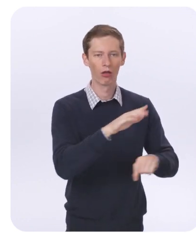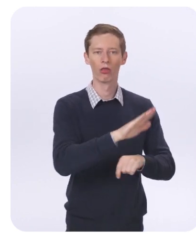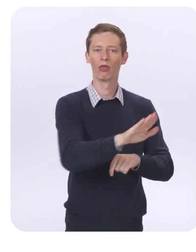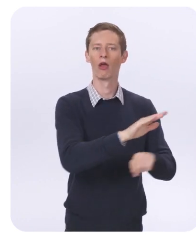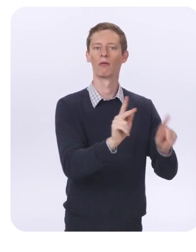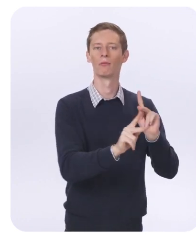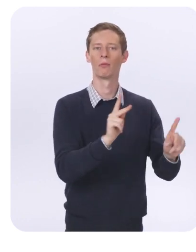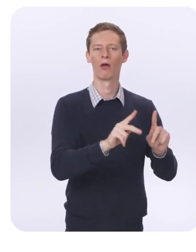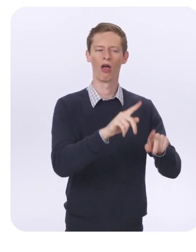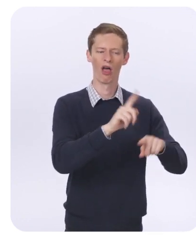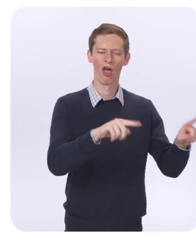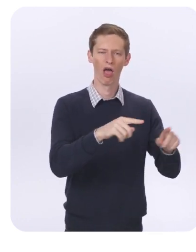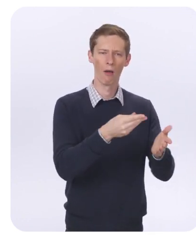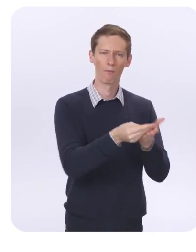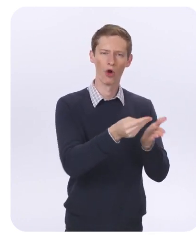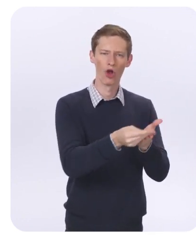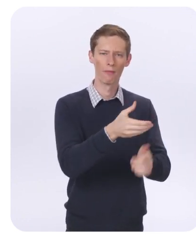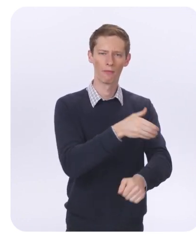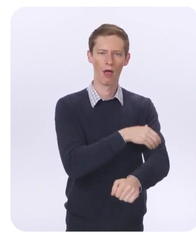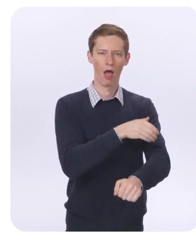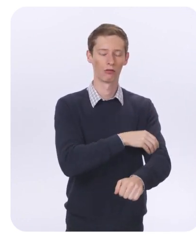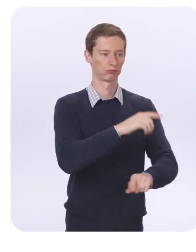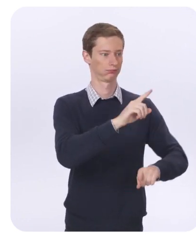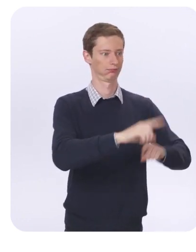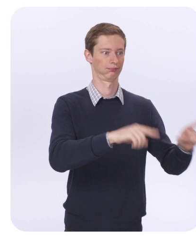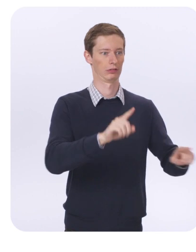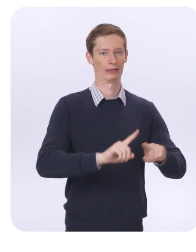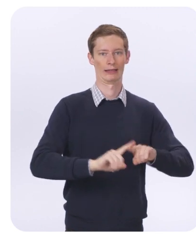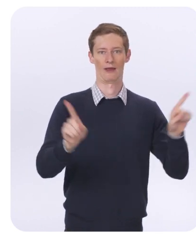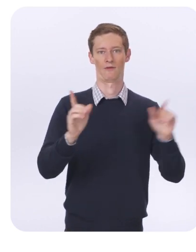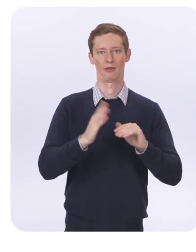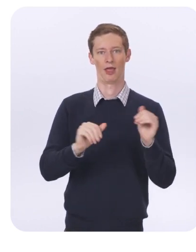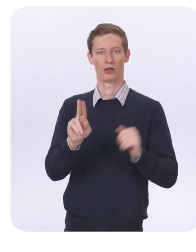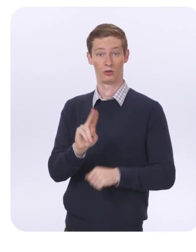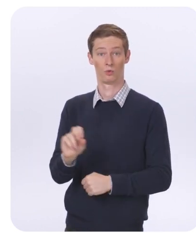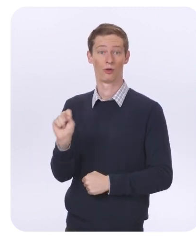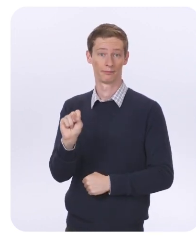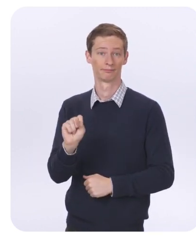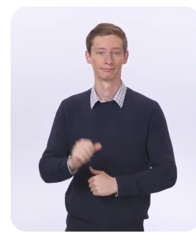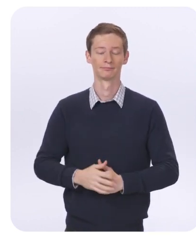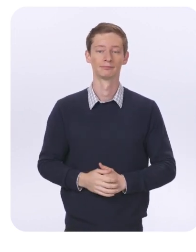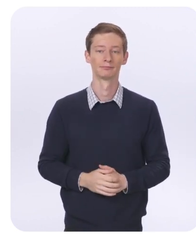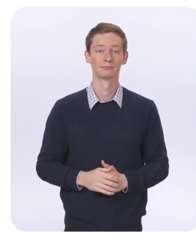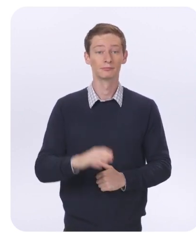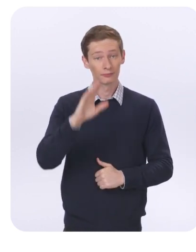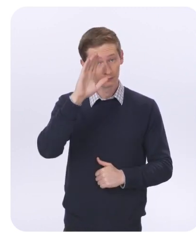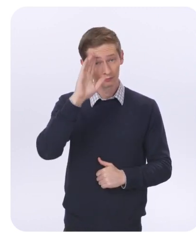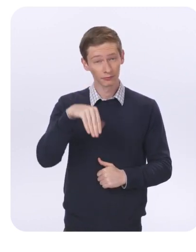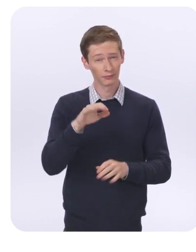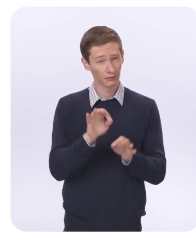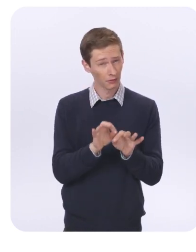Knowing the importance of being able to set prices with these factors into account we’re empowering you with what we’re calling